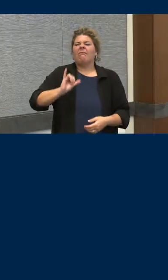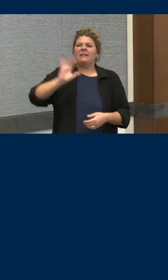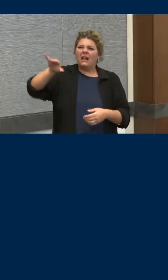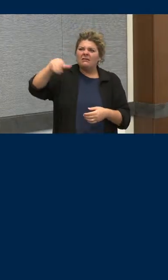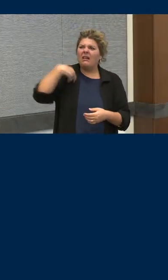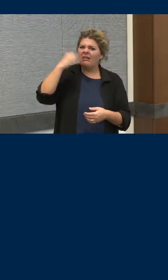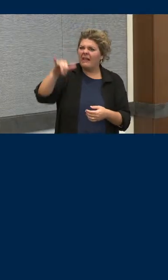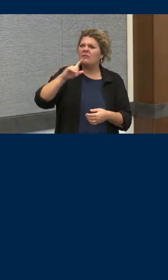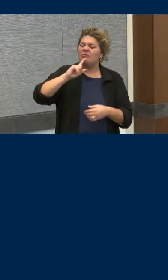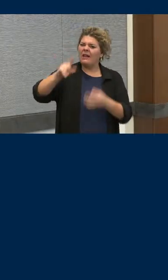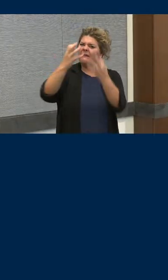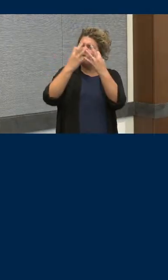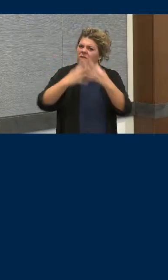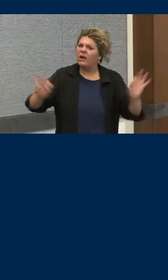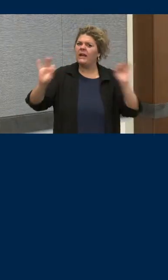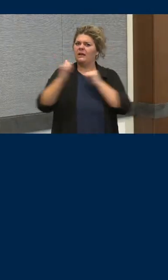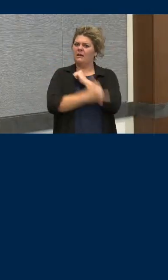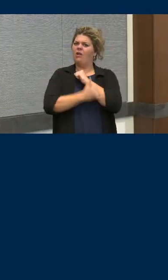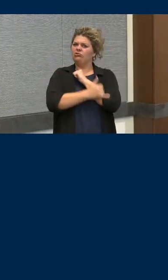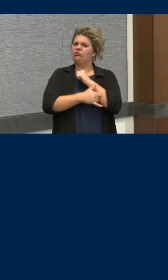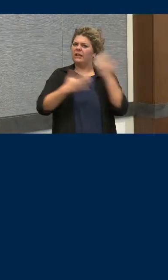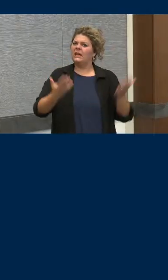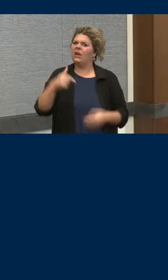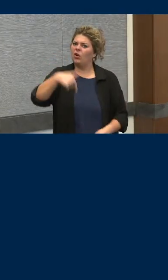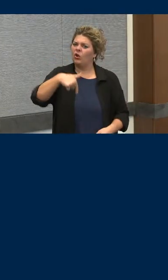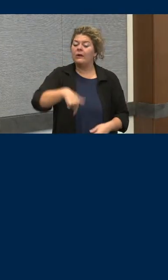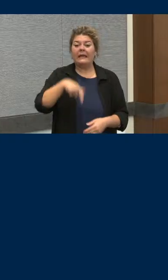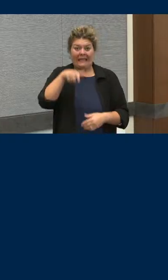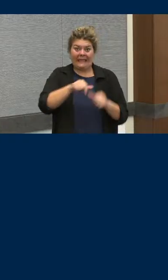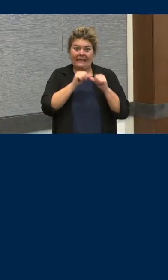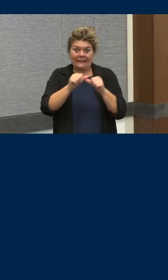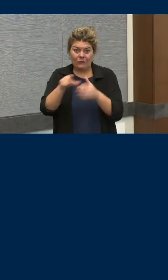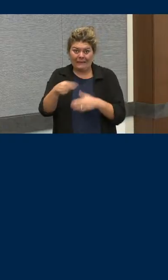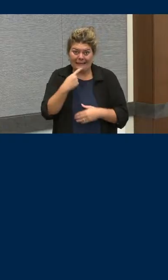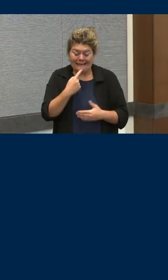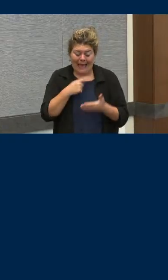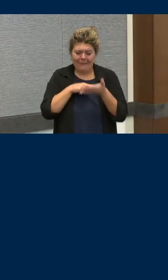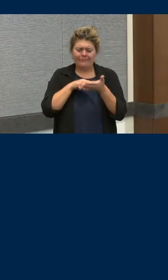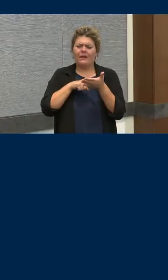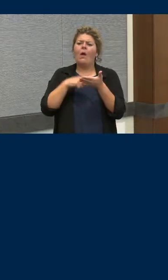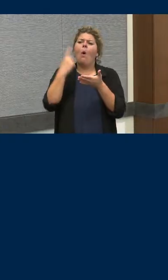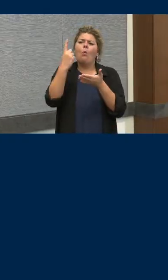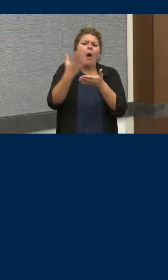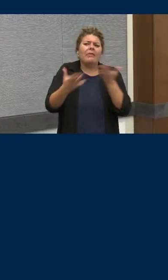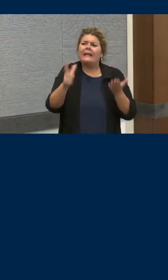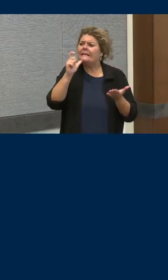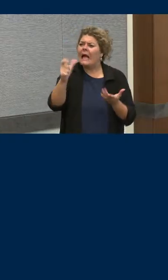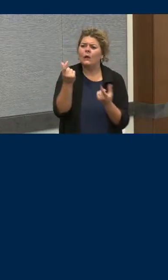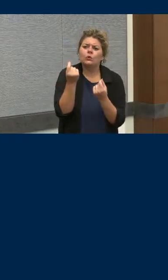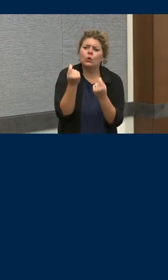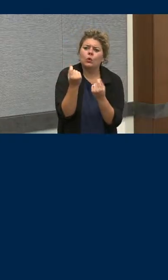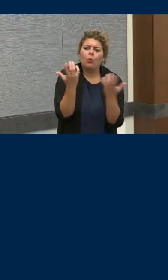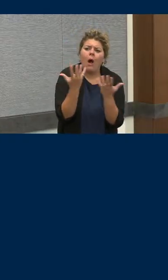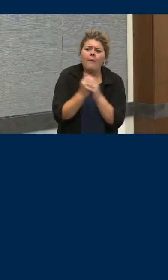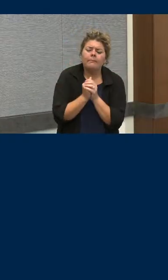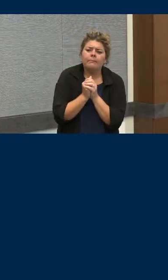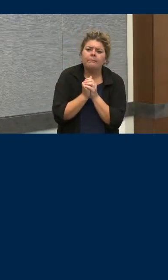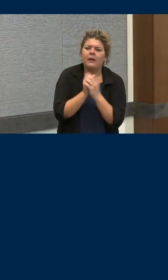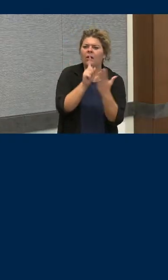country, he continued. There is only one thing you should not